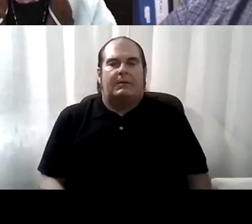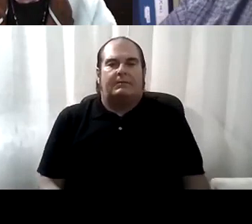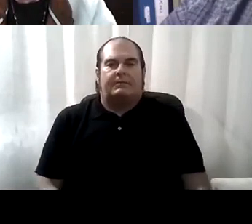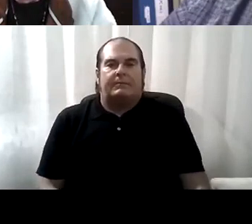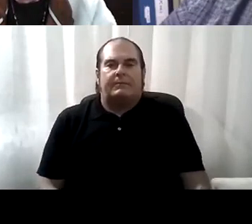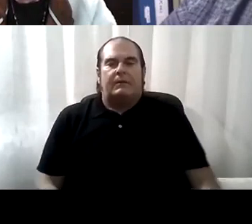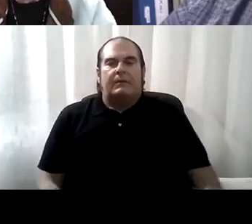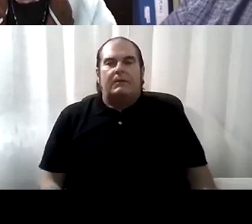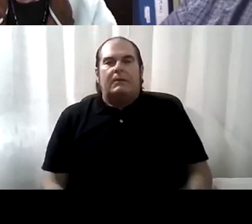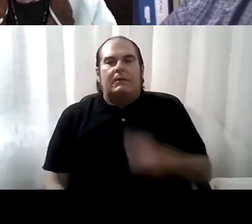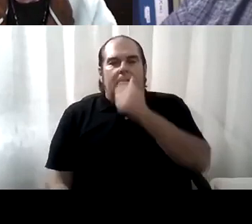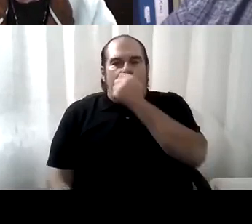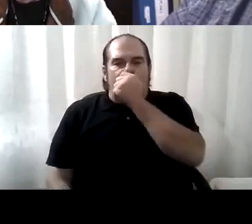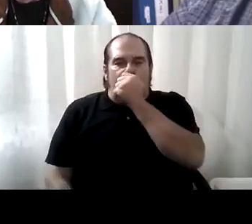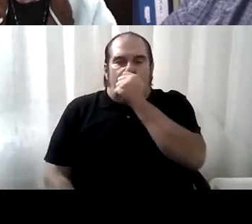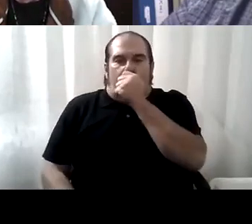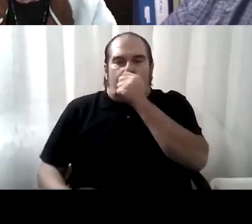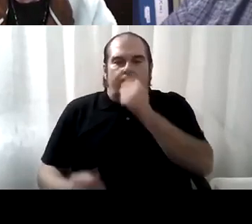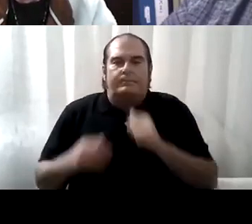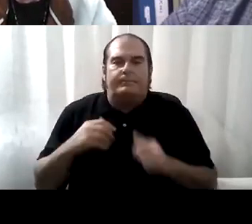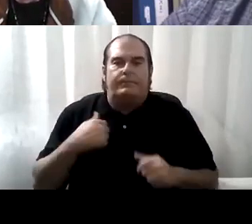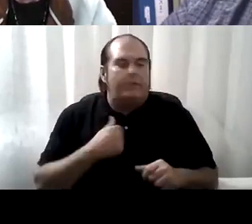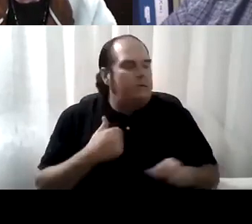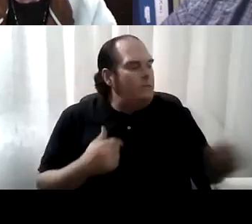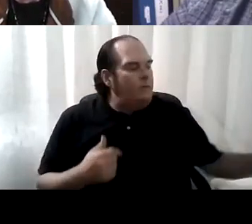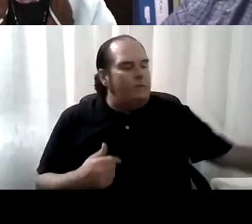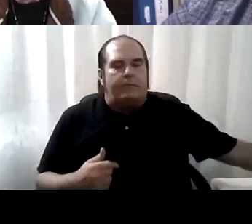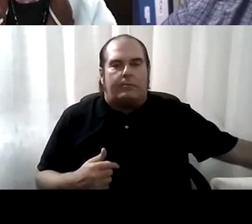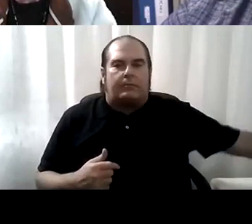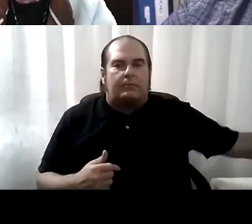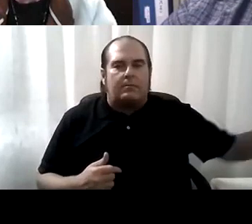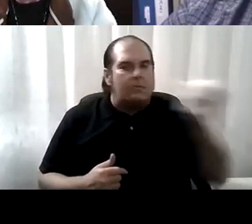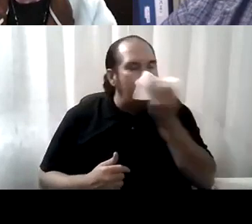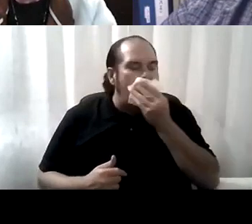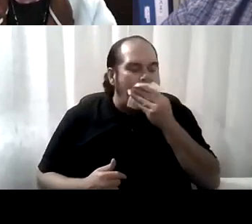So we serve a rural and even frontier service area.